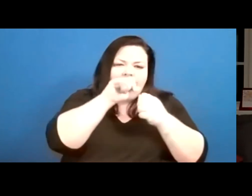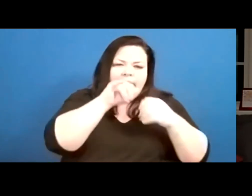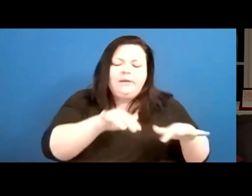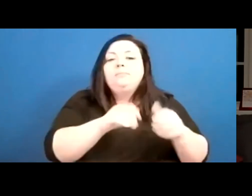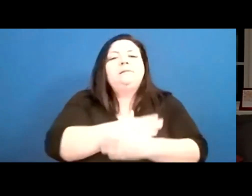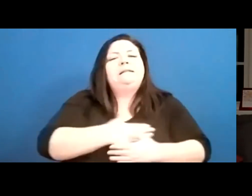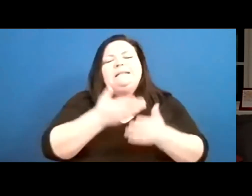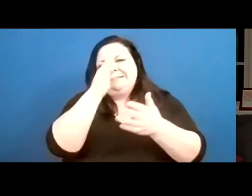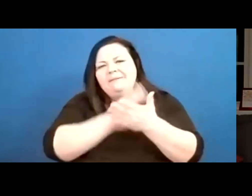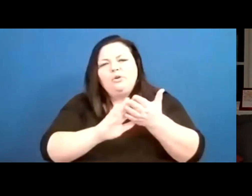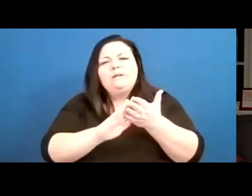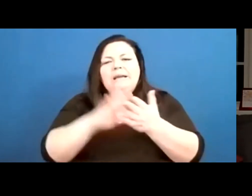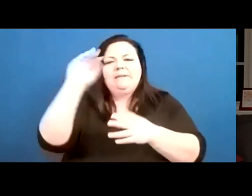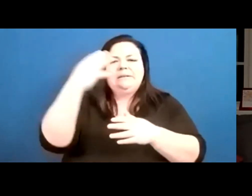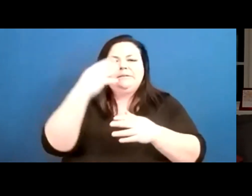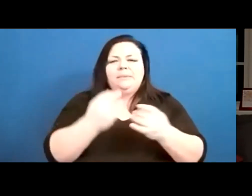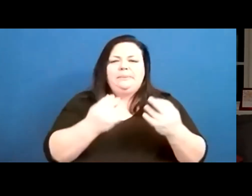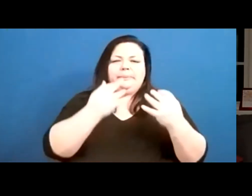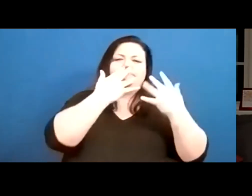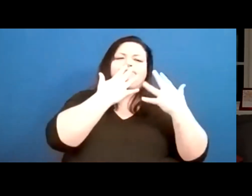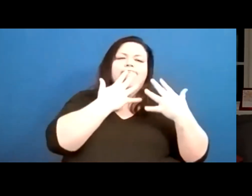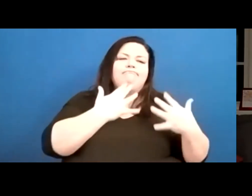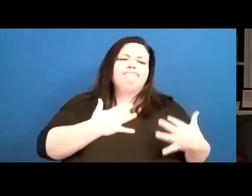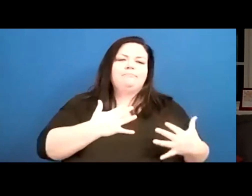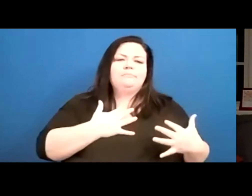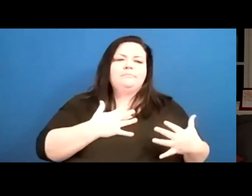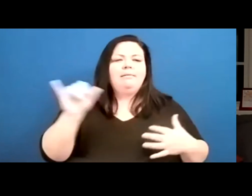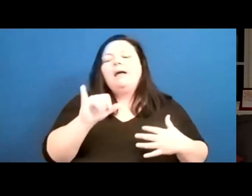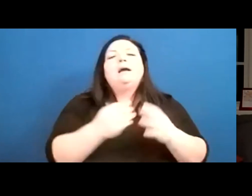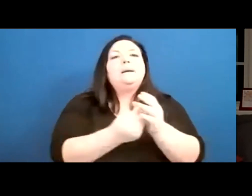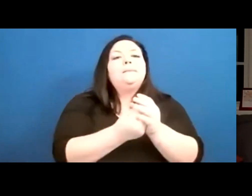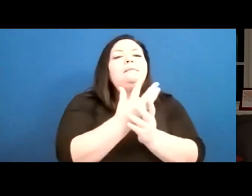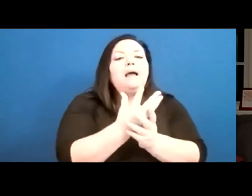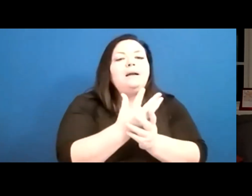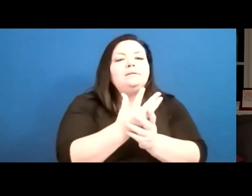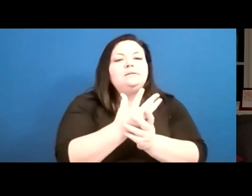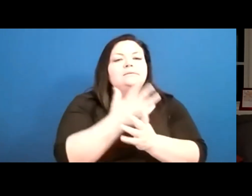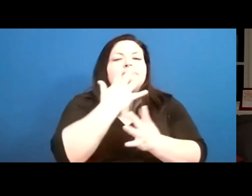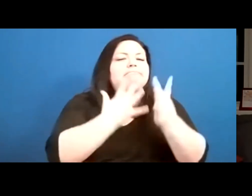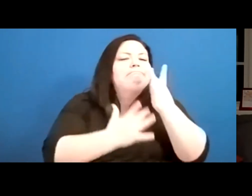sunburn dribbling onto my chin. like a plant uncease desperate turning towards the sun.